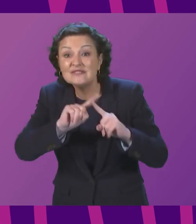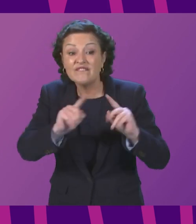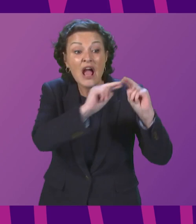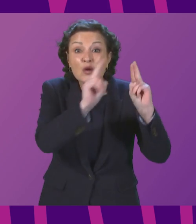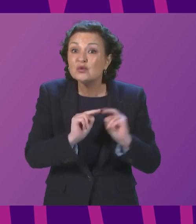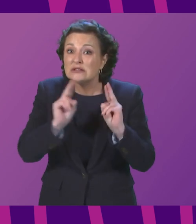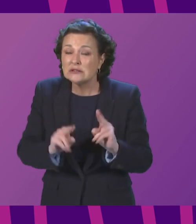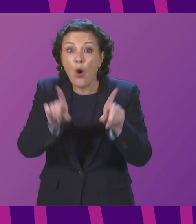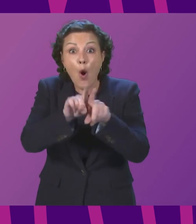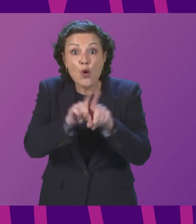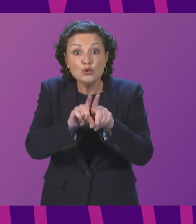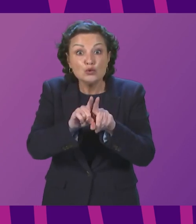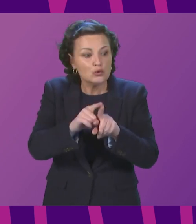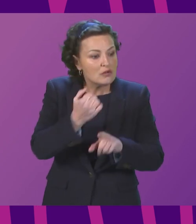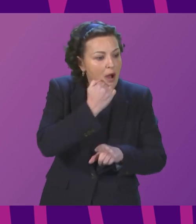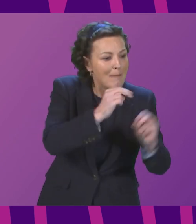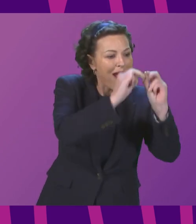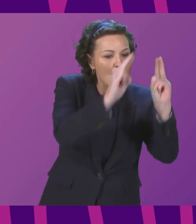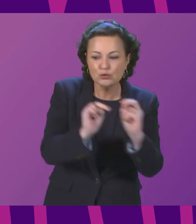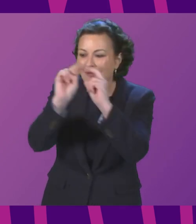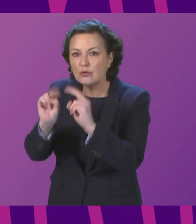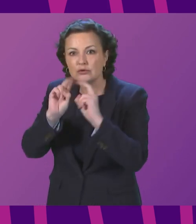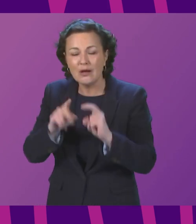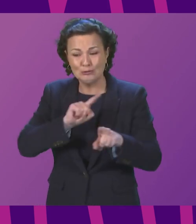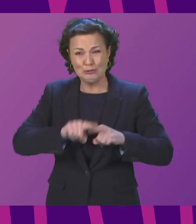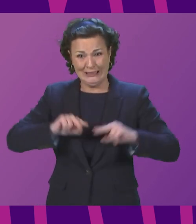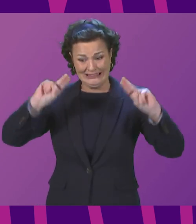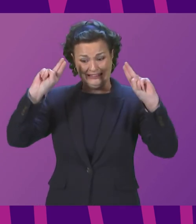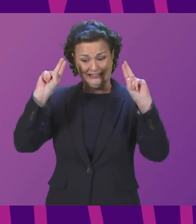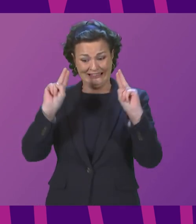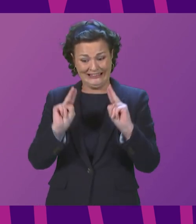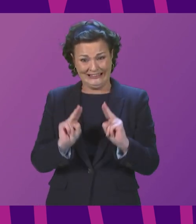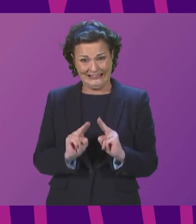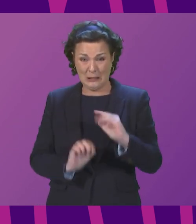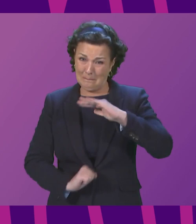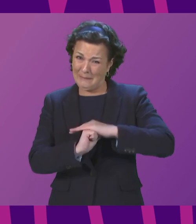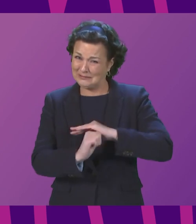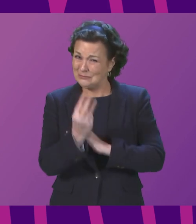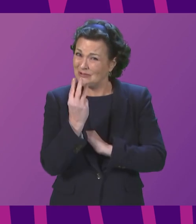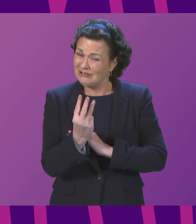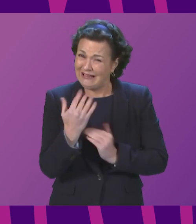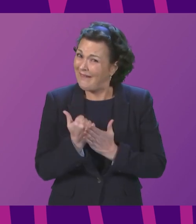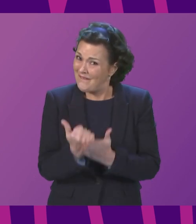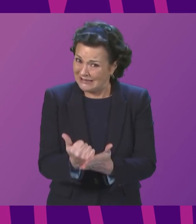to a maximum of three the number of households in any indoor gathering that takes place.